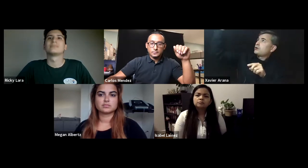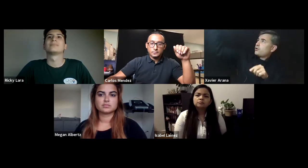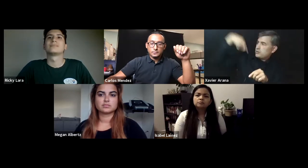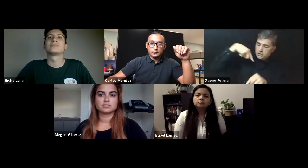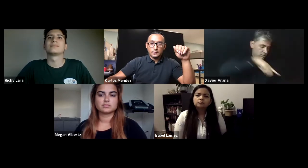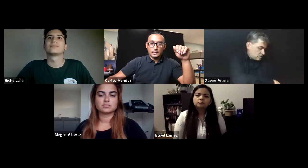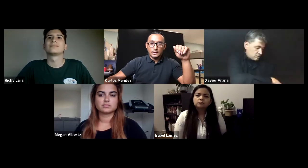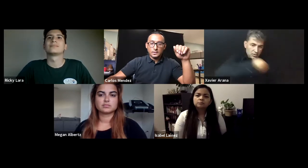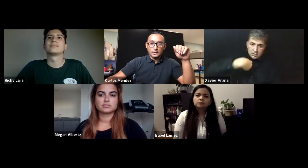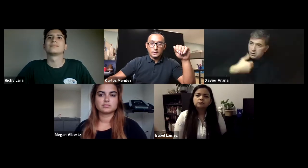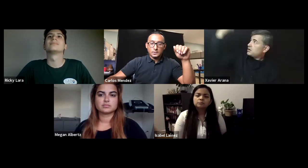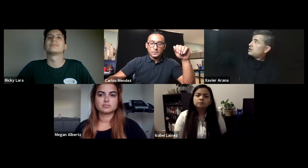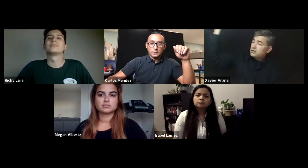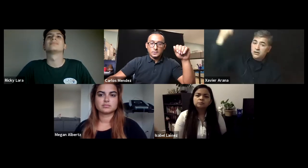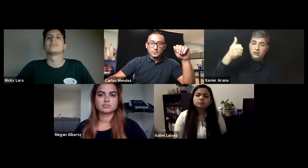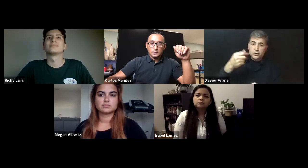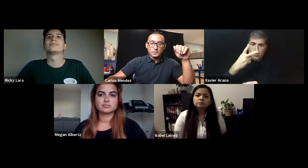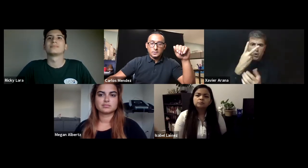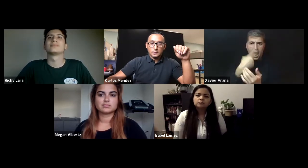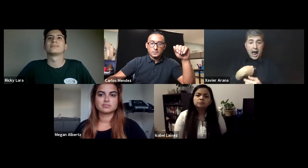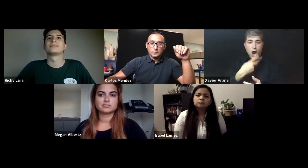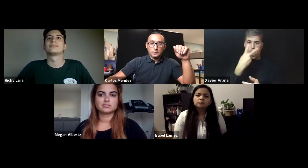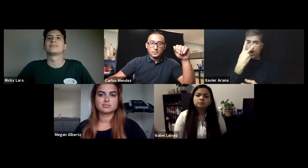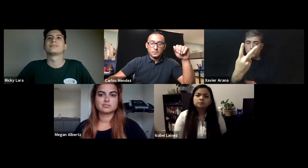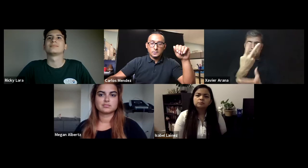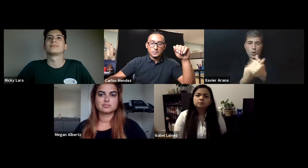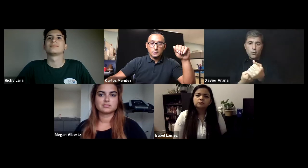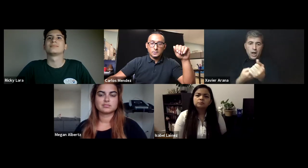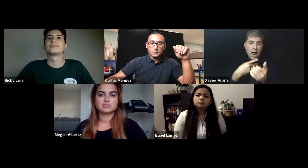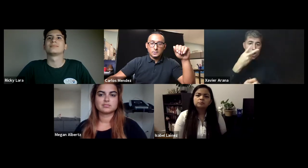and there's younger people looking up, there's younger people looking up to you,